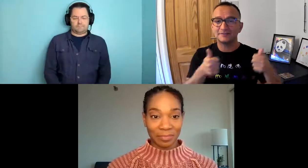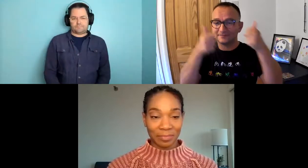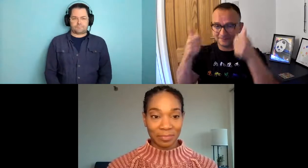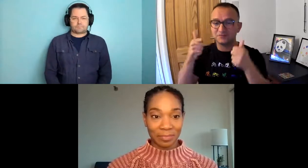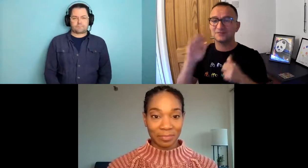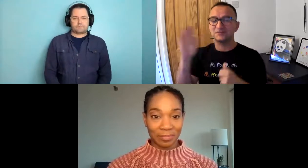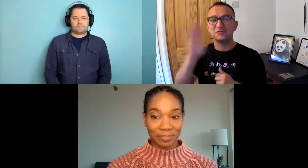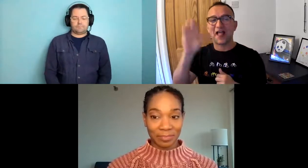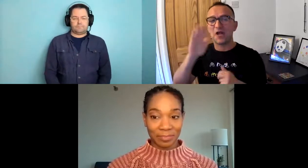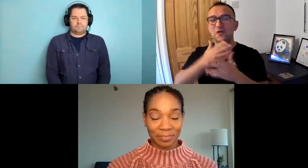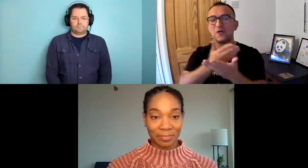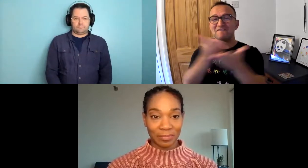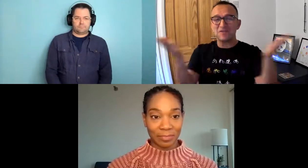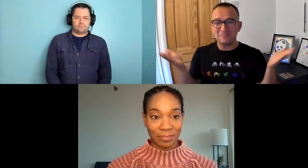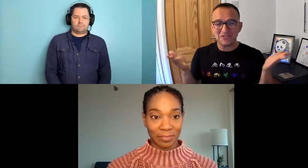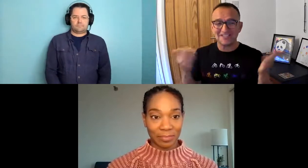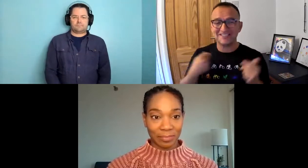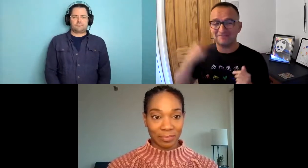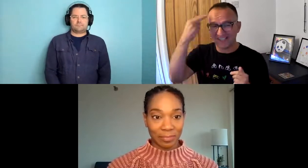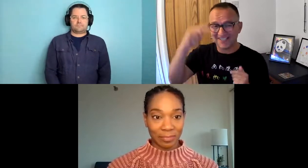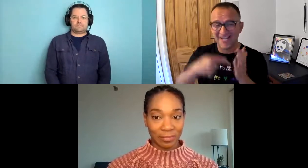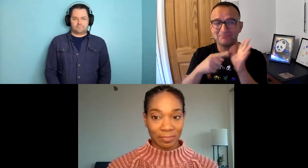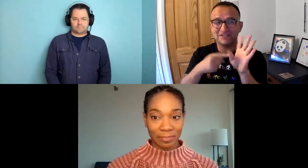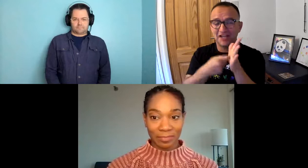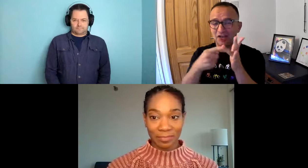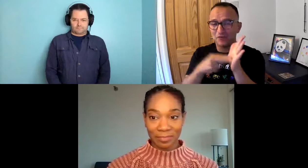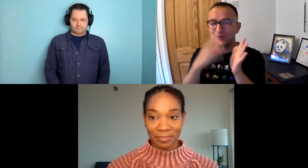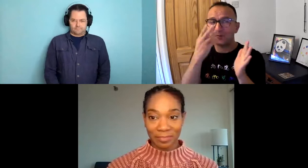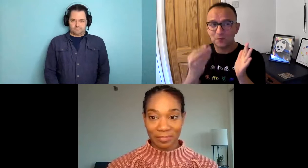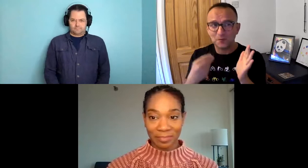I have been so for 3 and a half years.